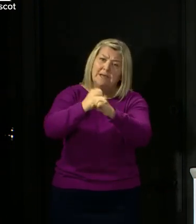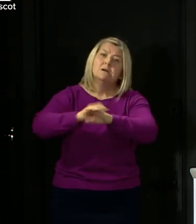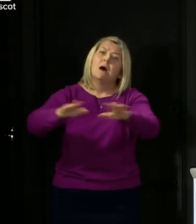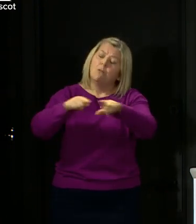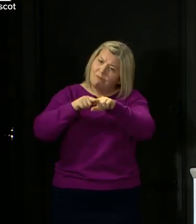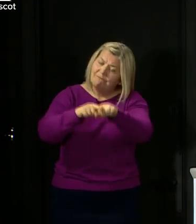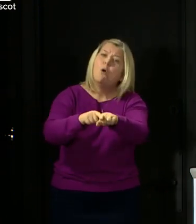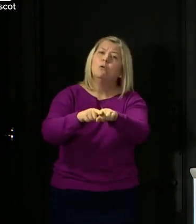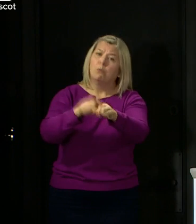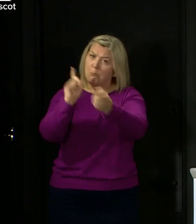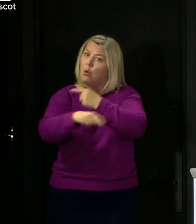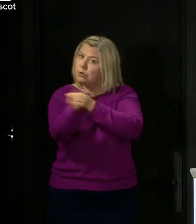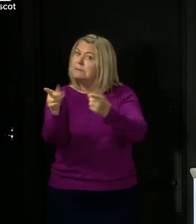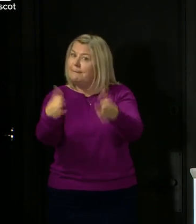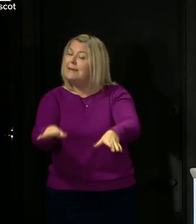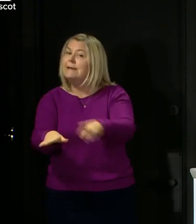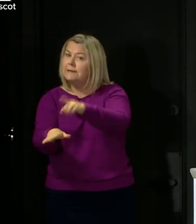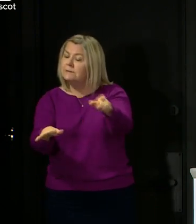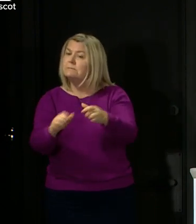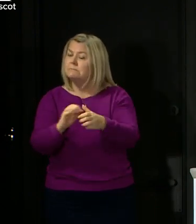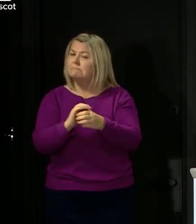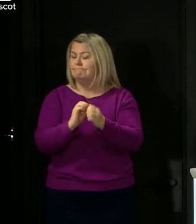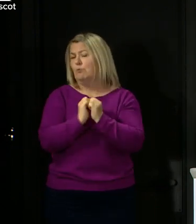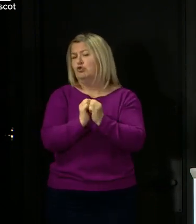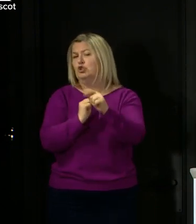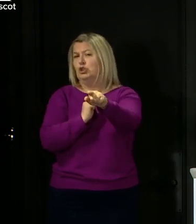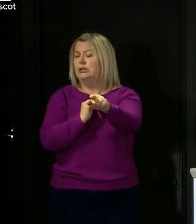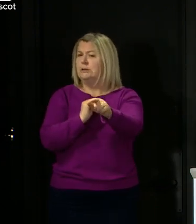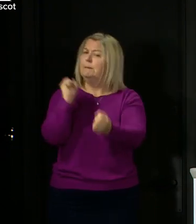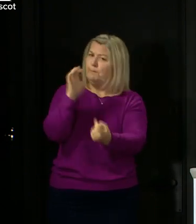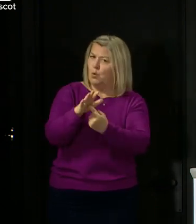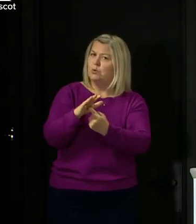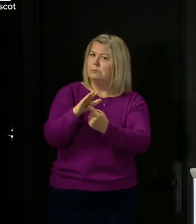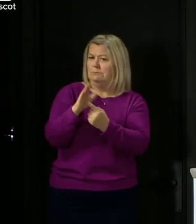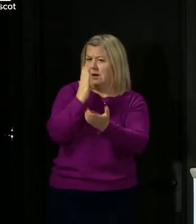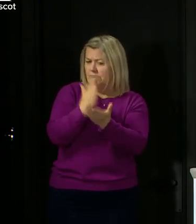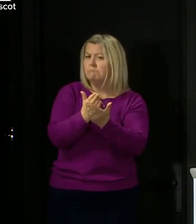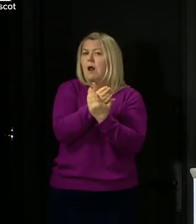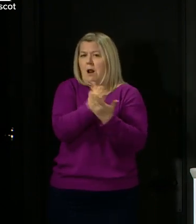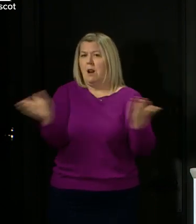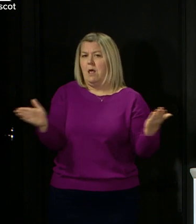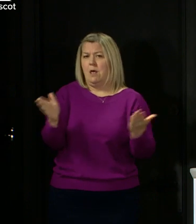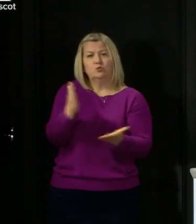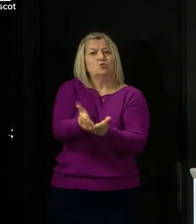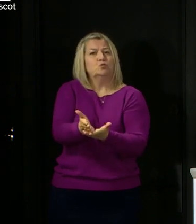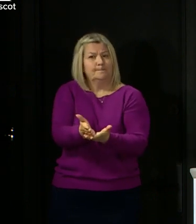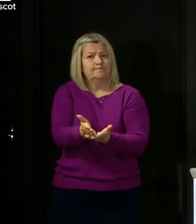of you have been doing - to appreciate the importance of that too. This matters to all of us.